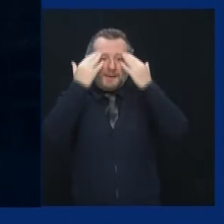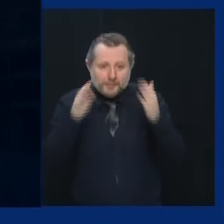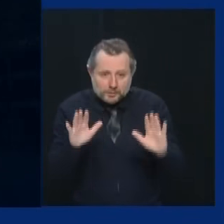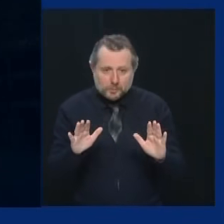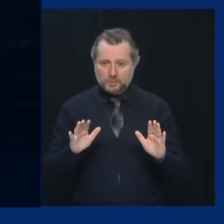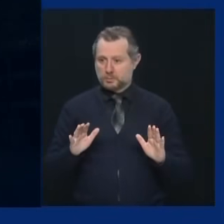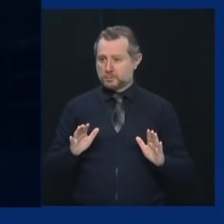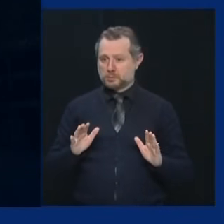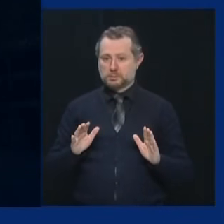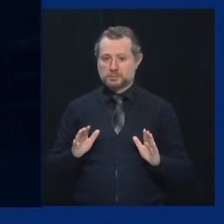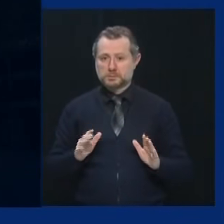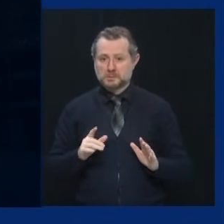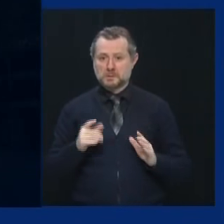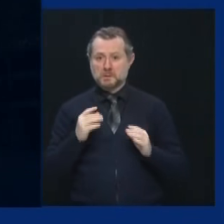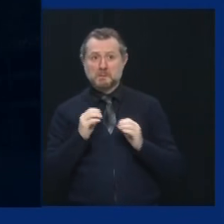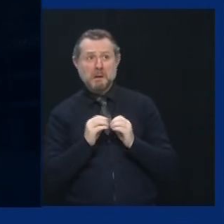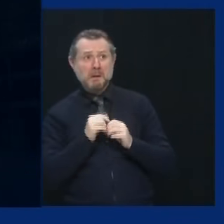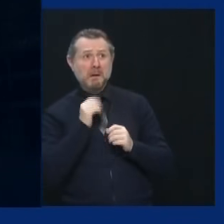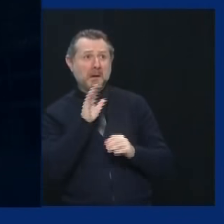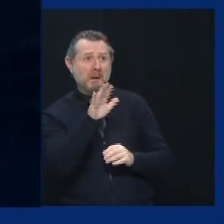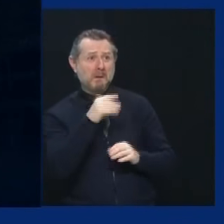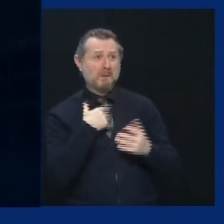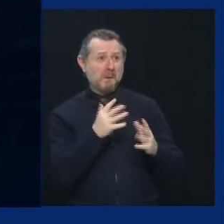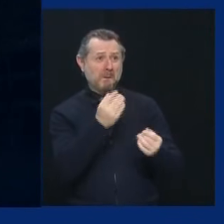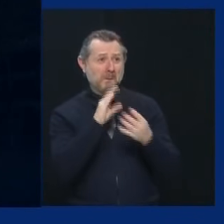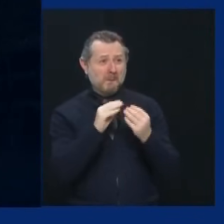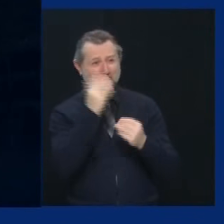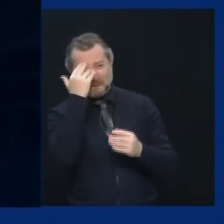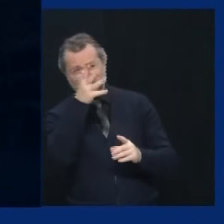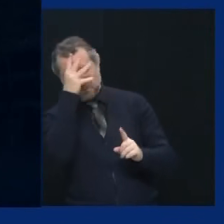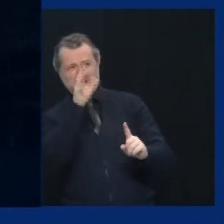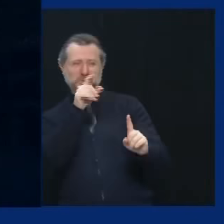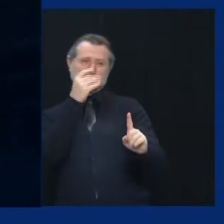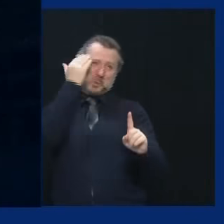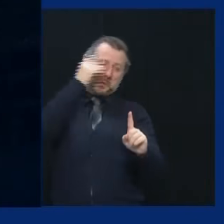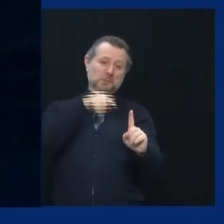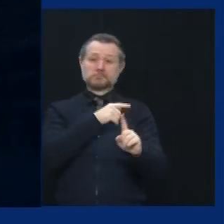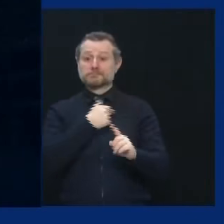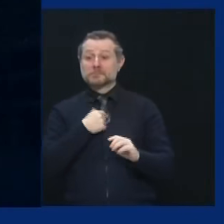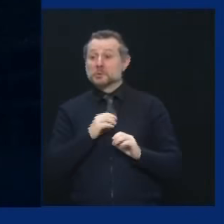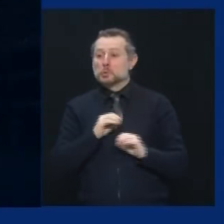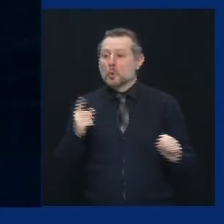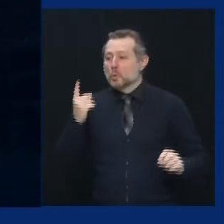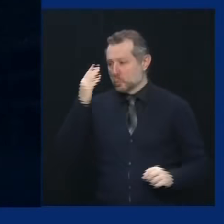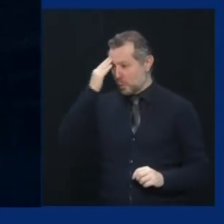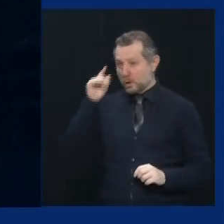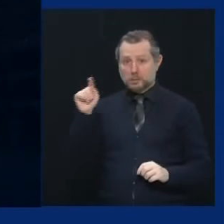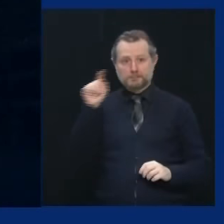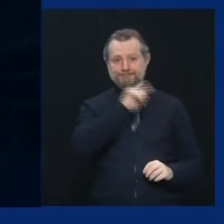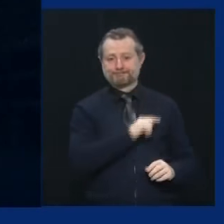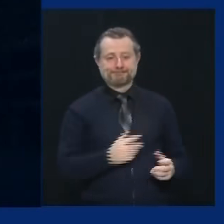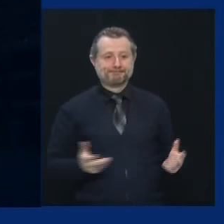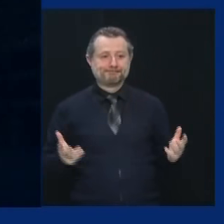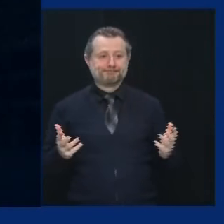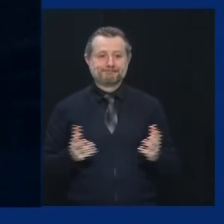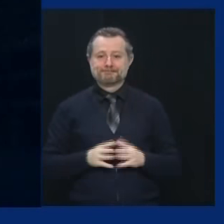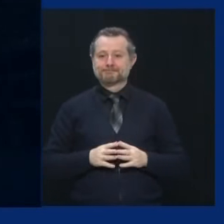AGGRAVATE PEOPLE MORE FROM NOT BEING ABLE TO GET AN APPOINTMENT